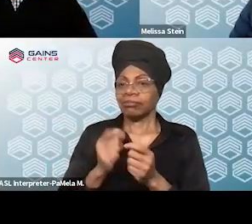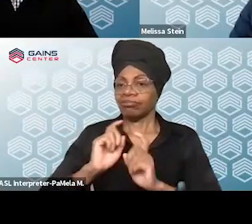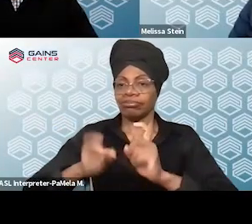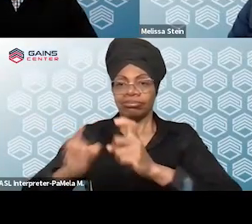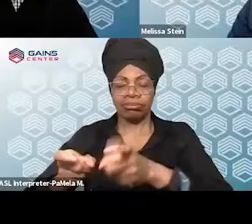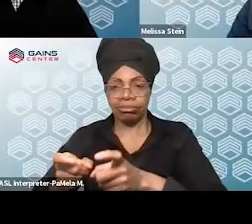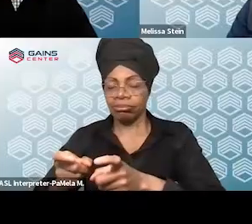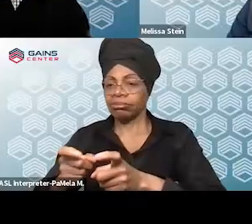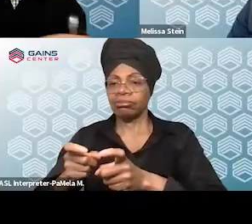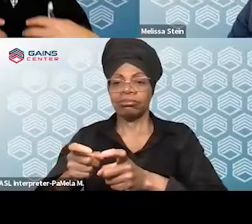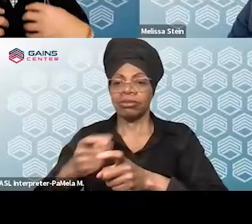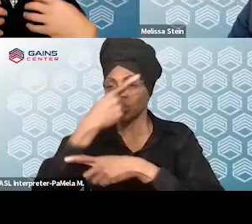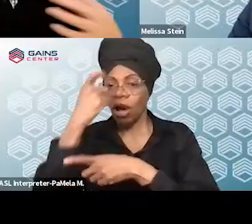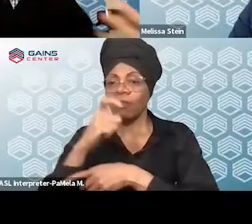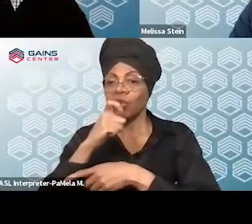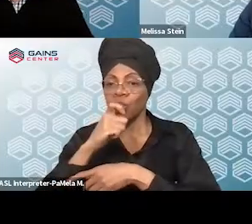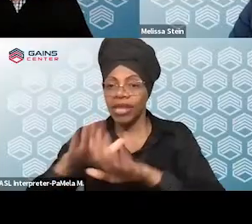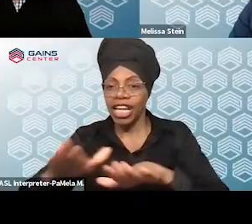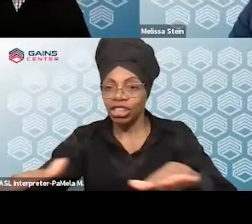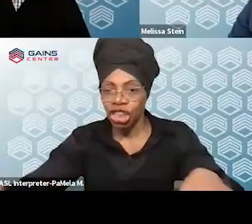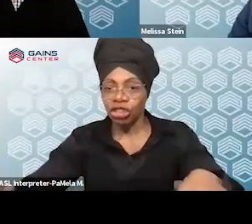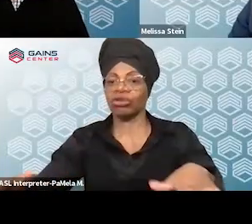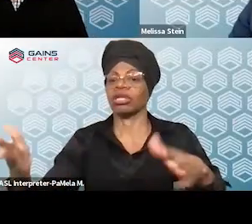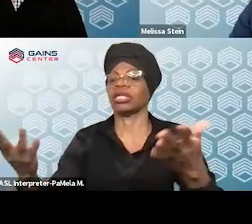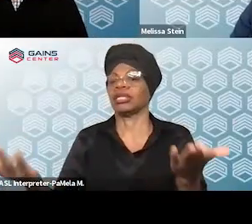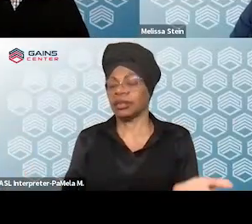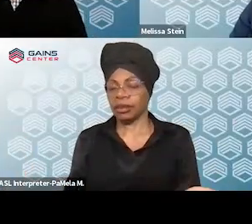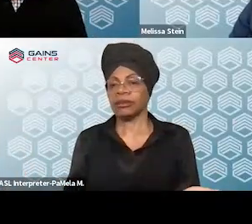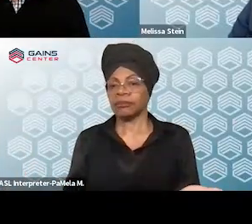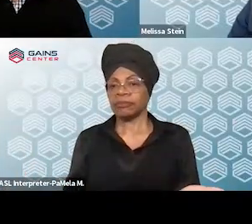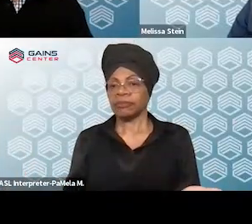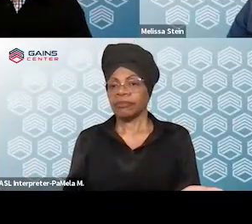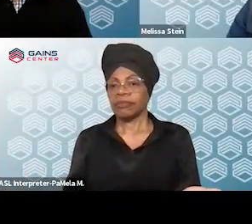to their children, right? So, the cost of it right now is,